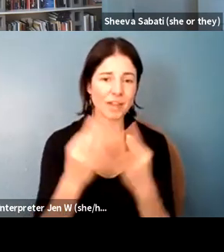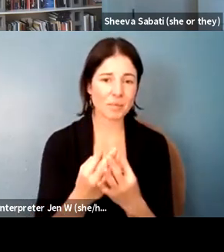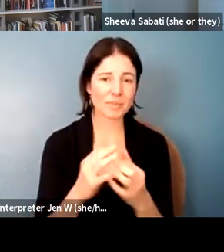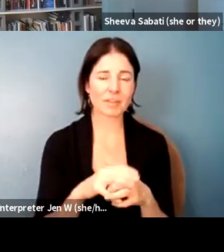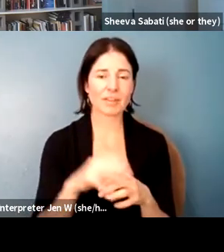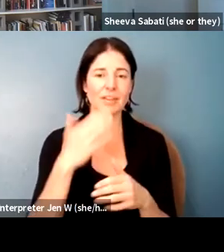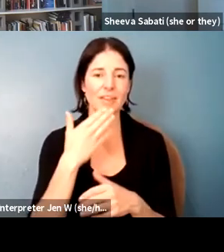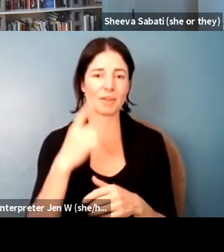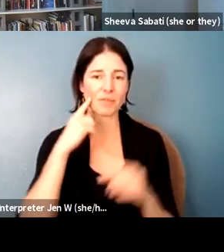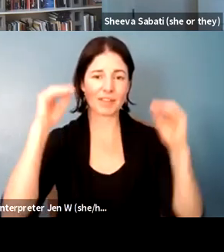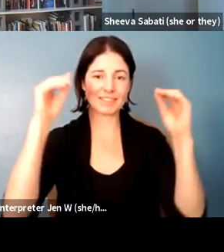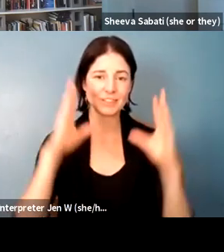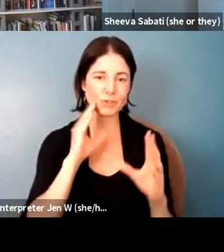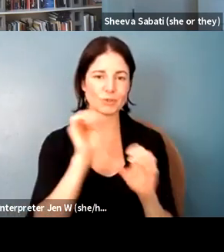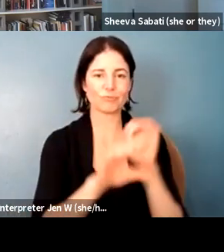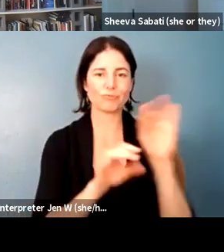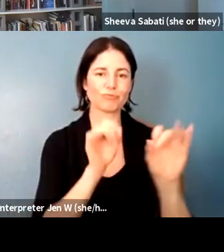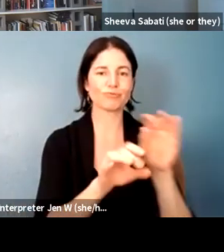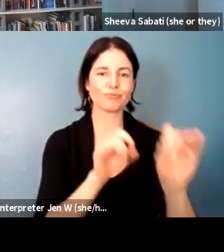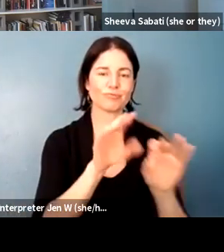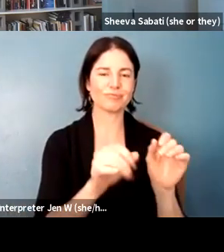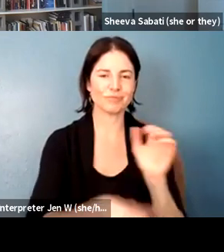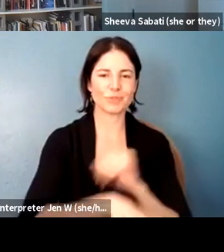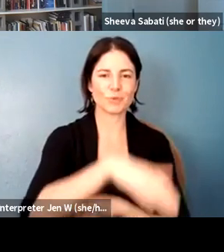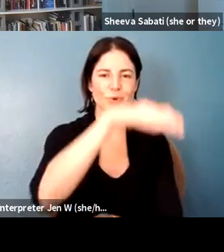teachers that poured into you, because you continually deplore